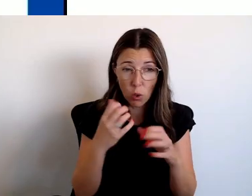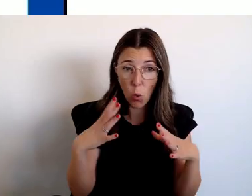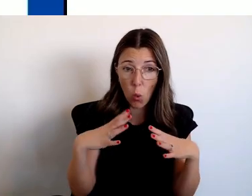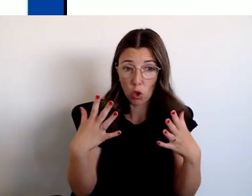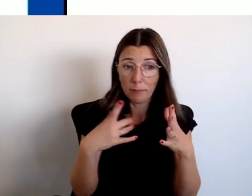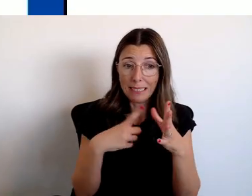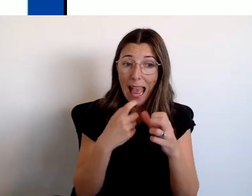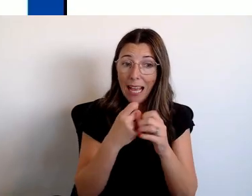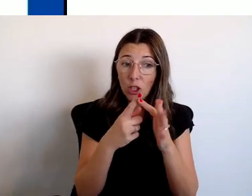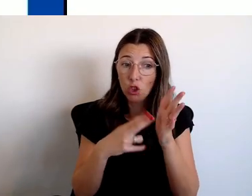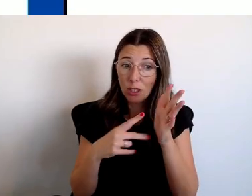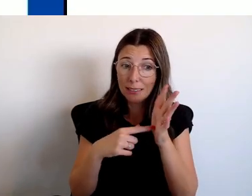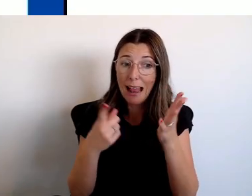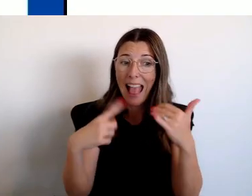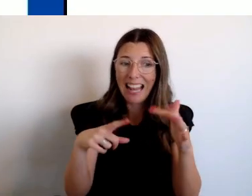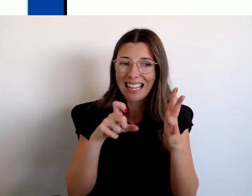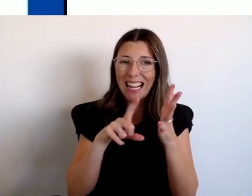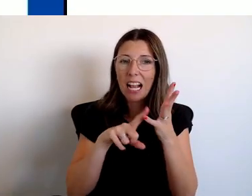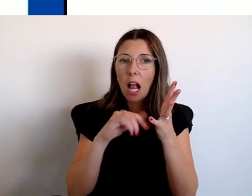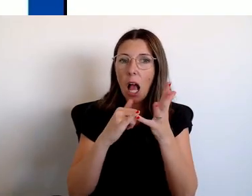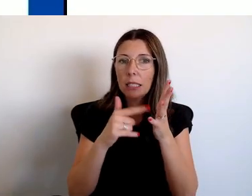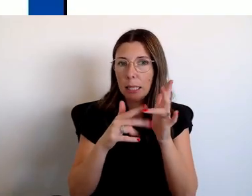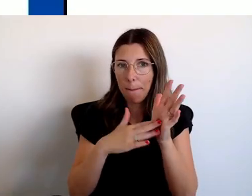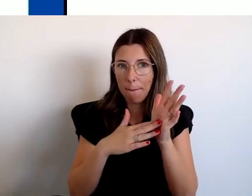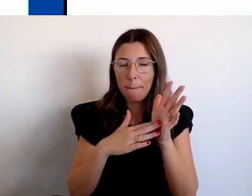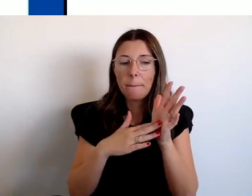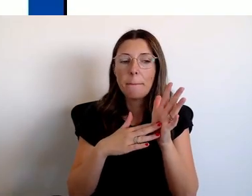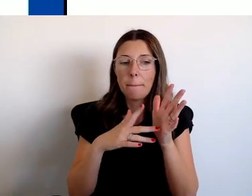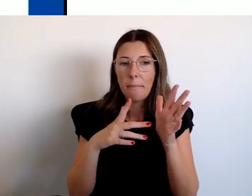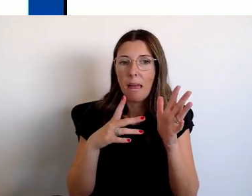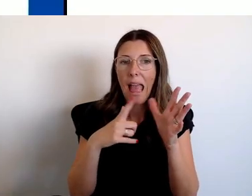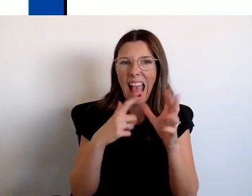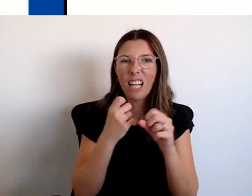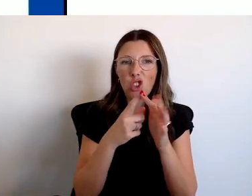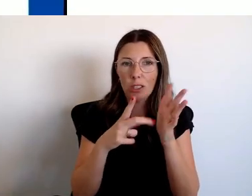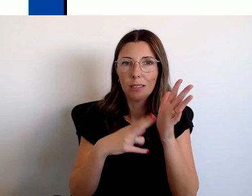And I thought I might just briefly talk you through some of them if you could advance to the next slide, please.